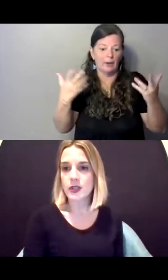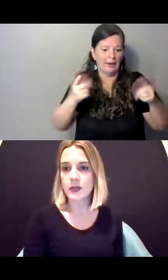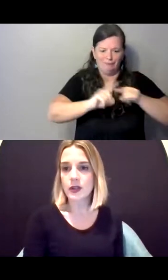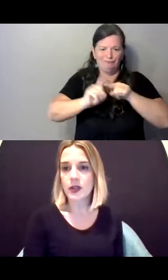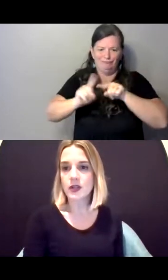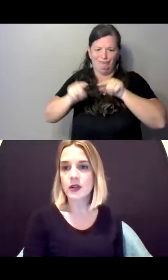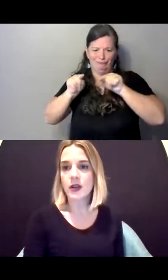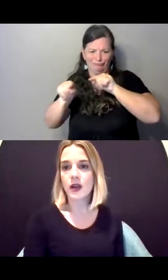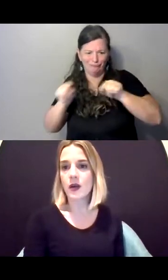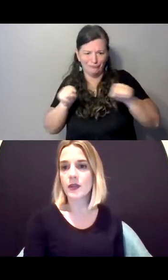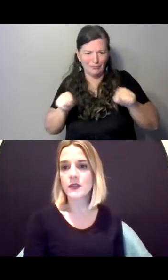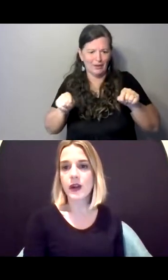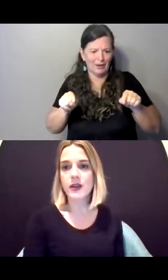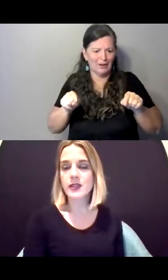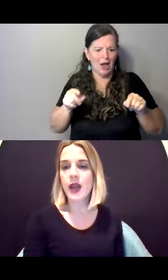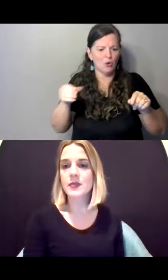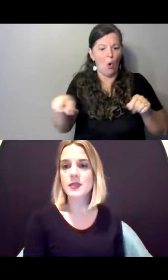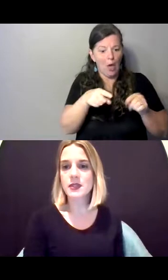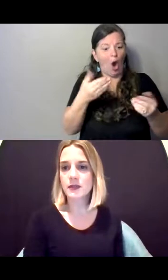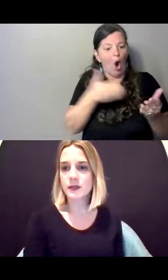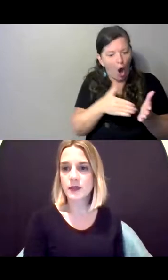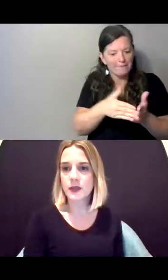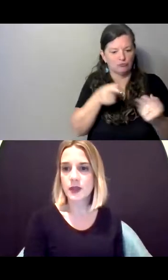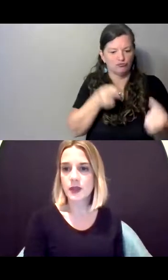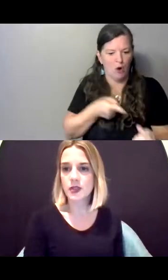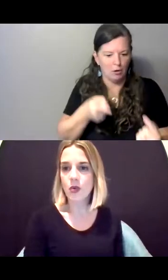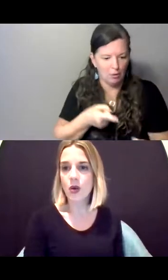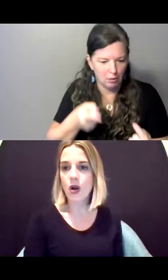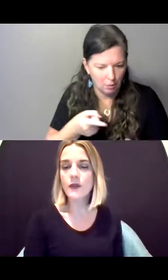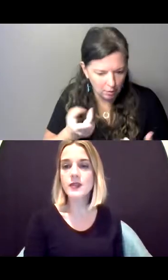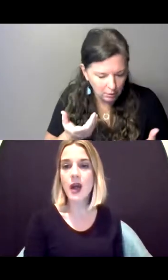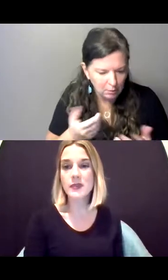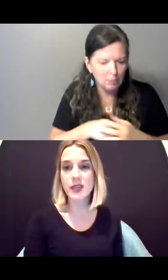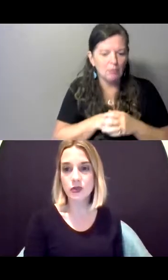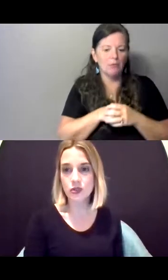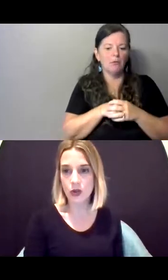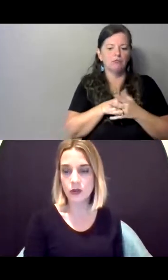disability? There's various types. So, oftentimes they do struggle